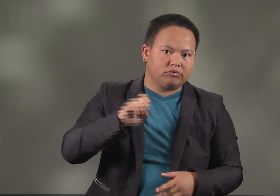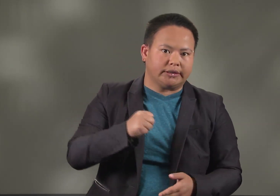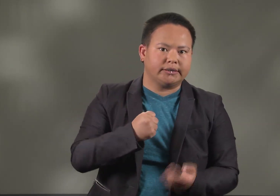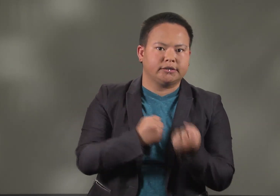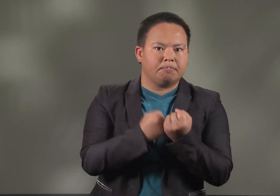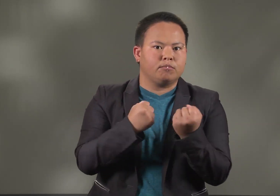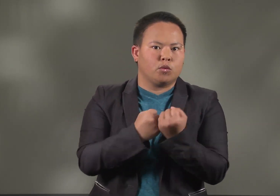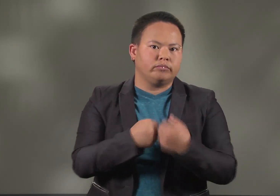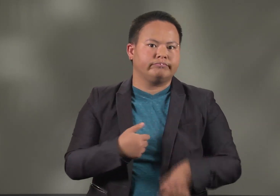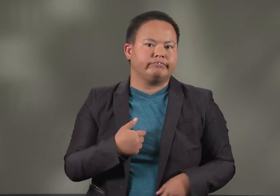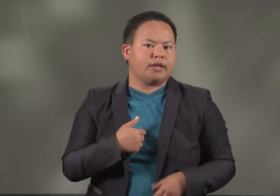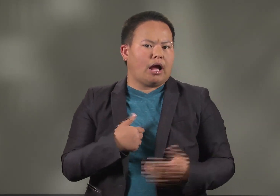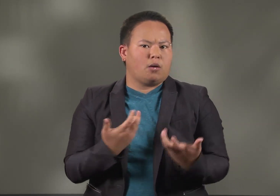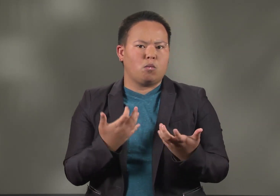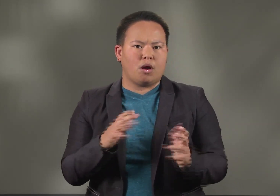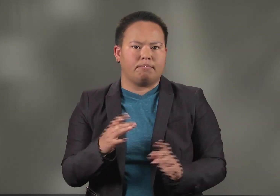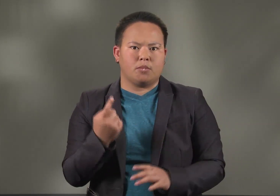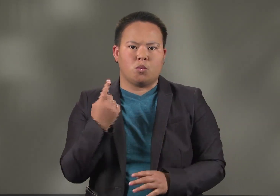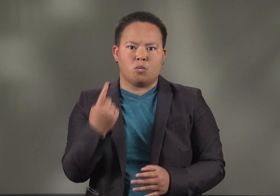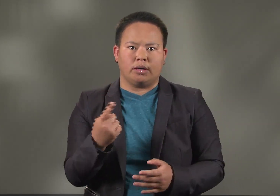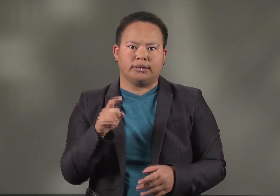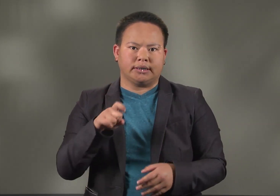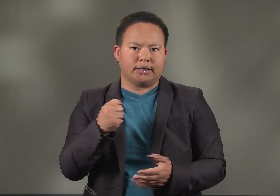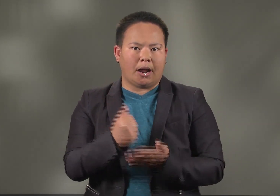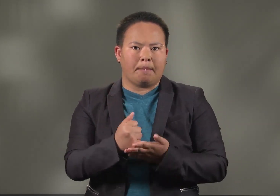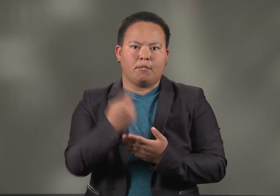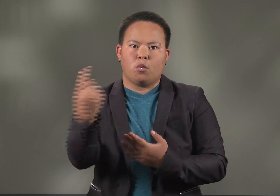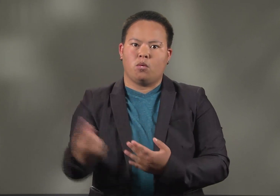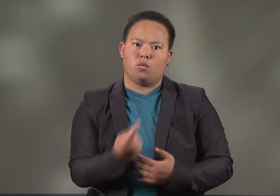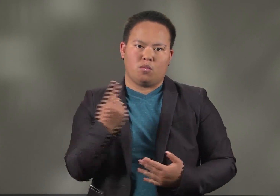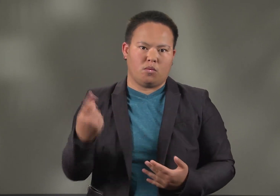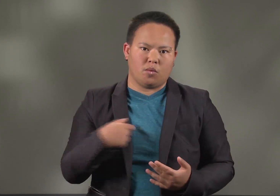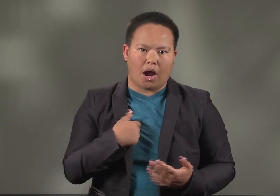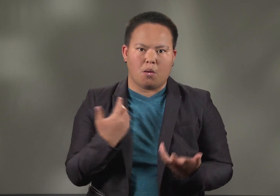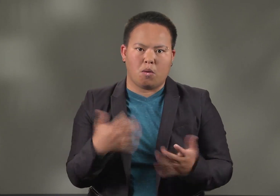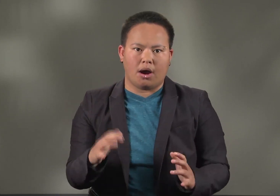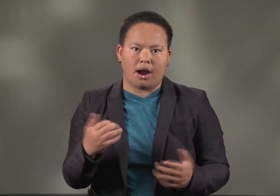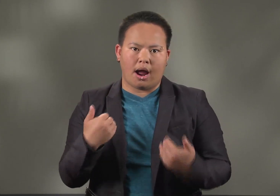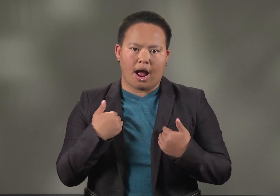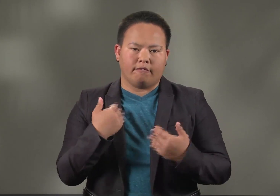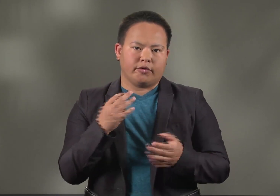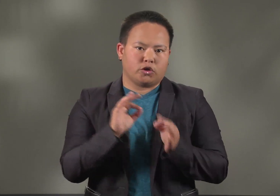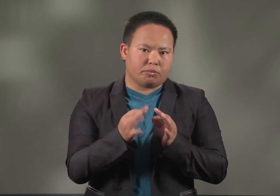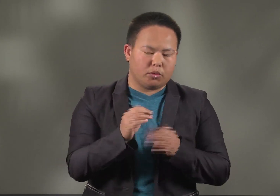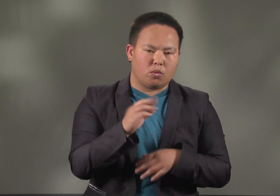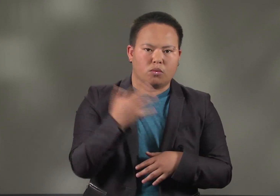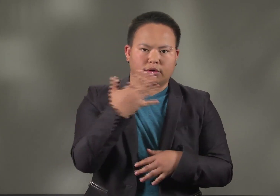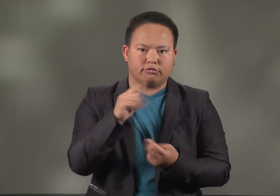I started getting frustrated that I needed them. I didn't want to be the one that needed help all the time